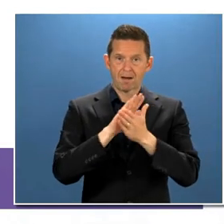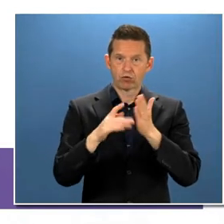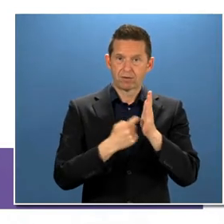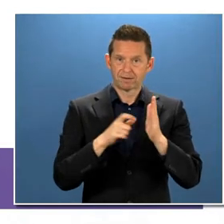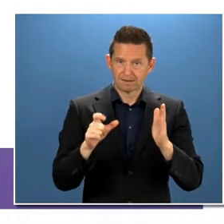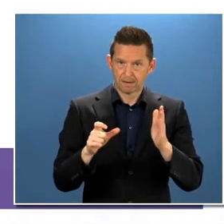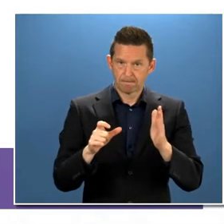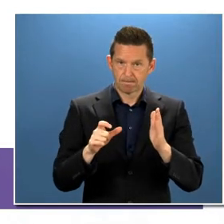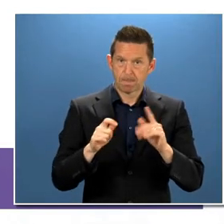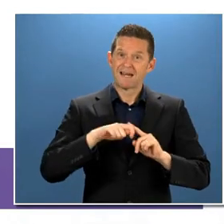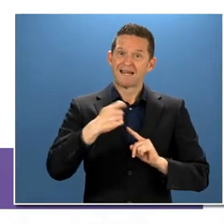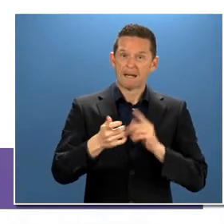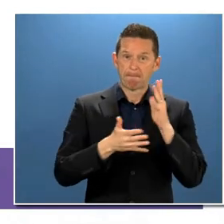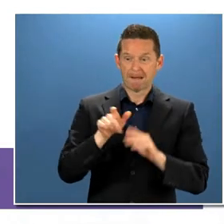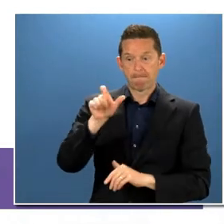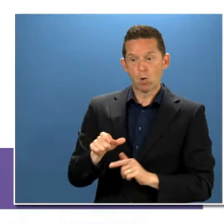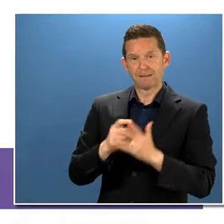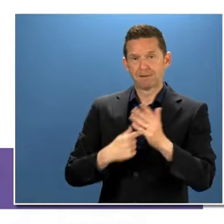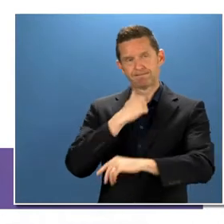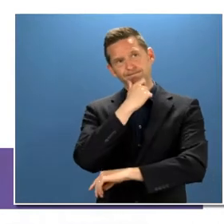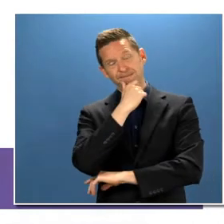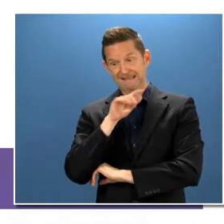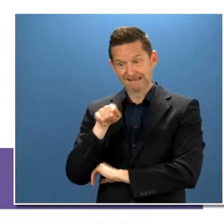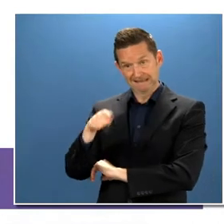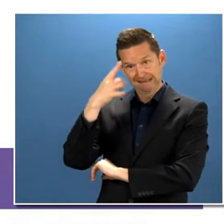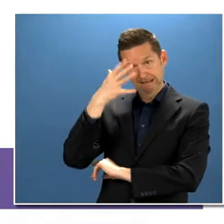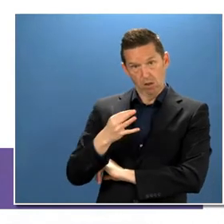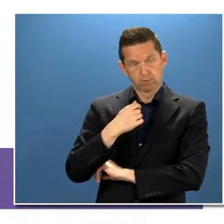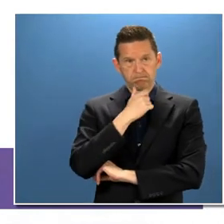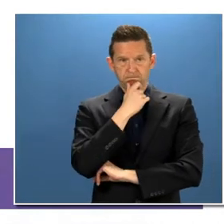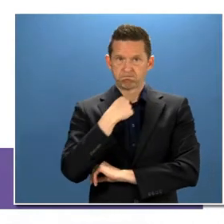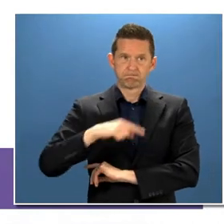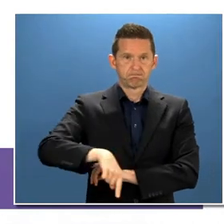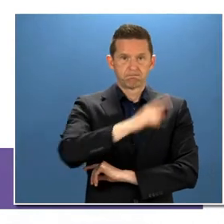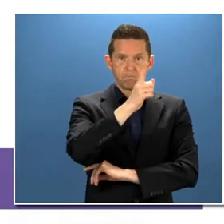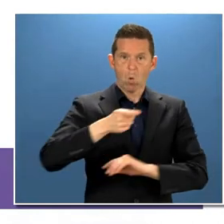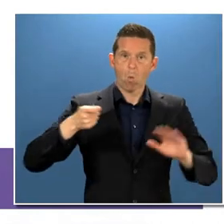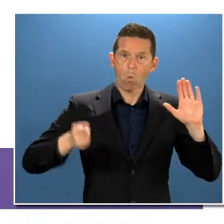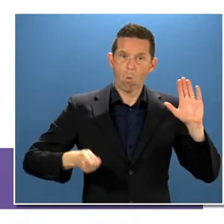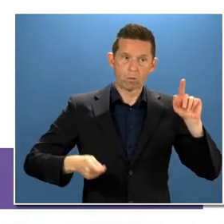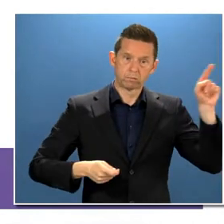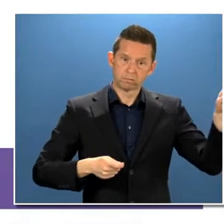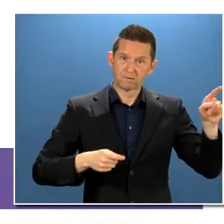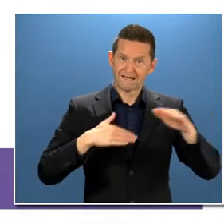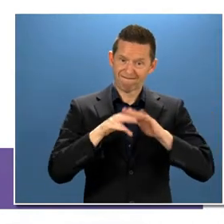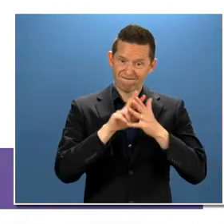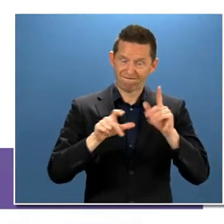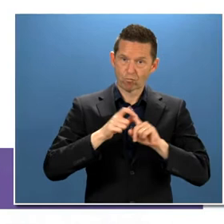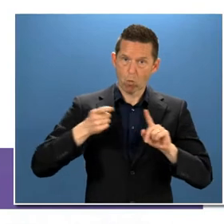the person to decide whether they want to bring a court proceeding either in the Federal Court or the Federal Circuit Court; is that right?